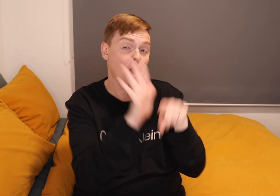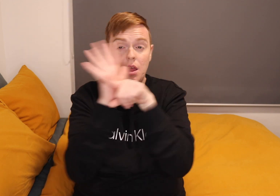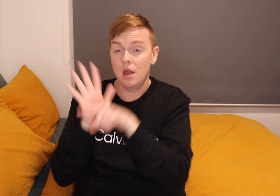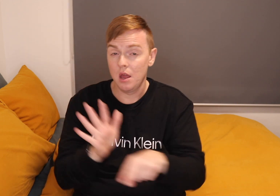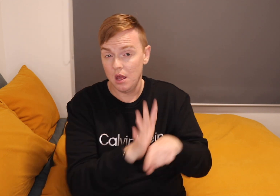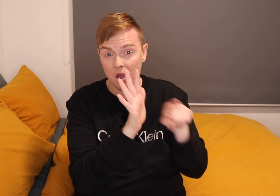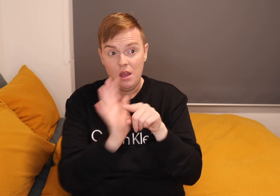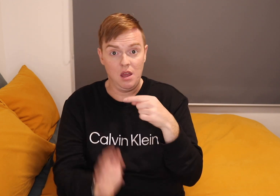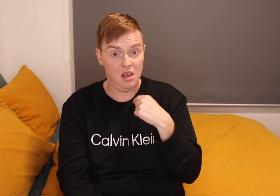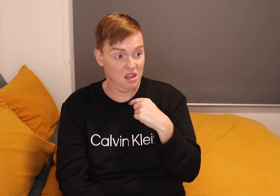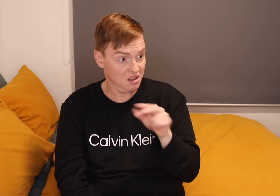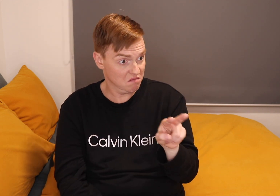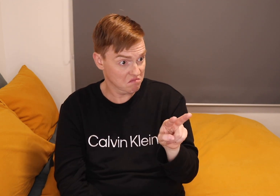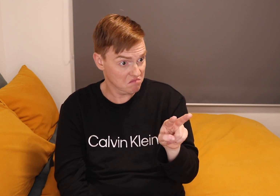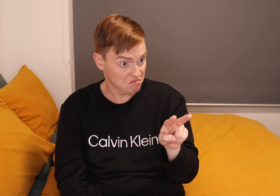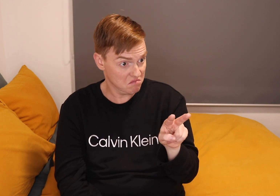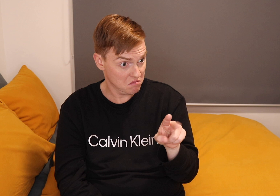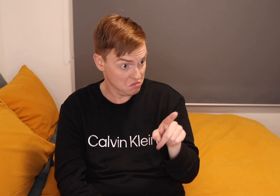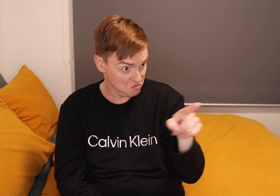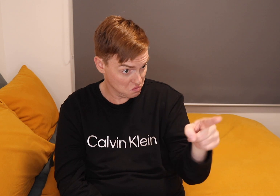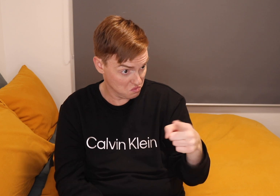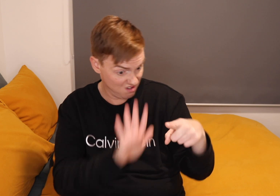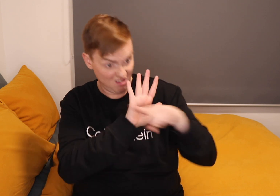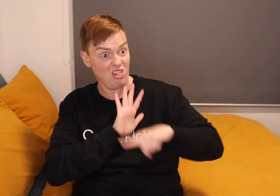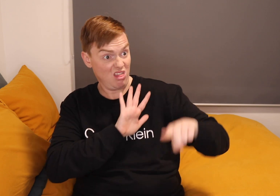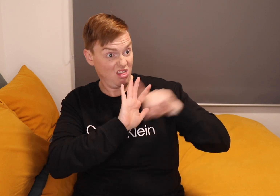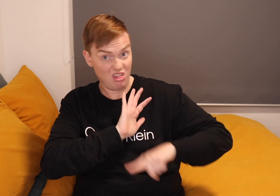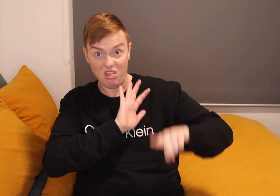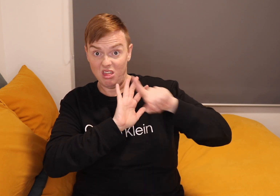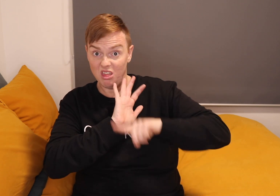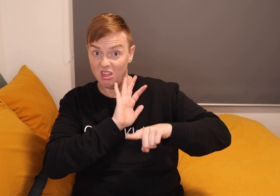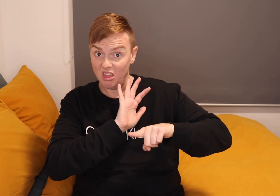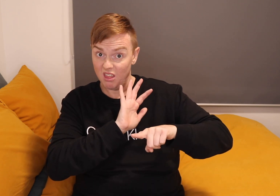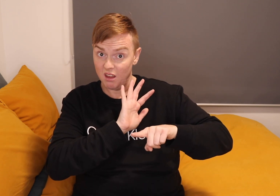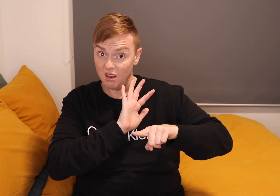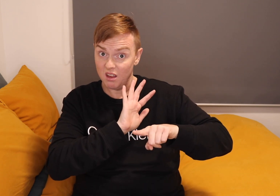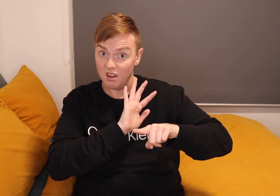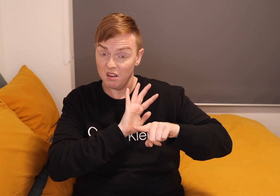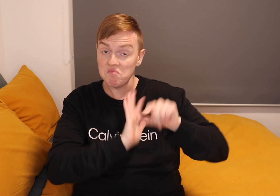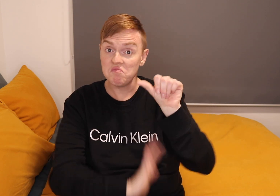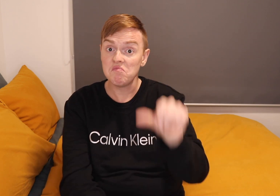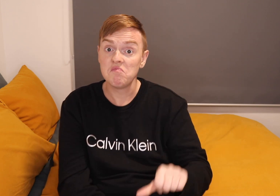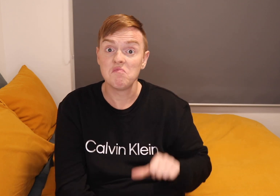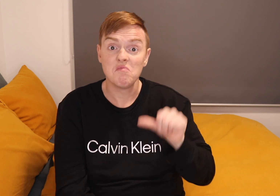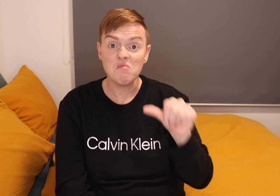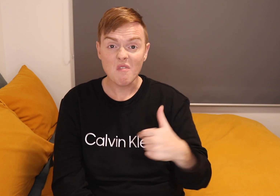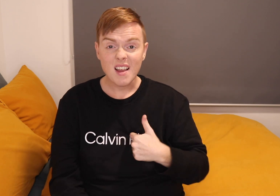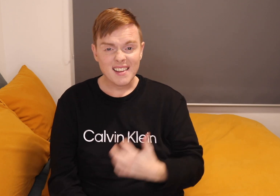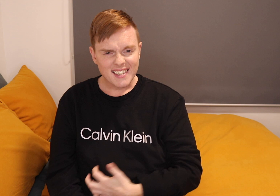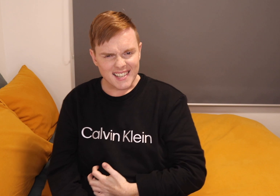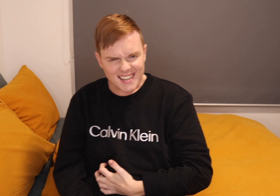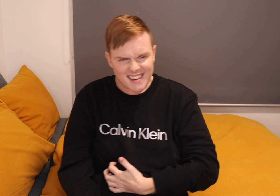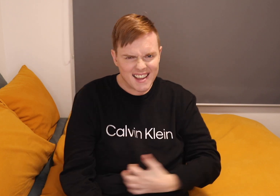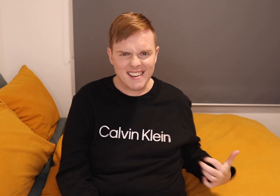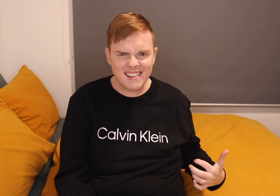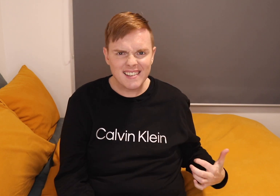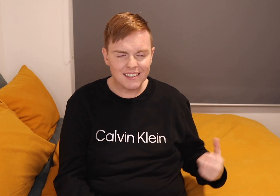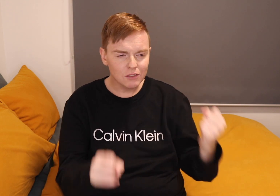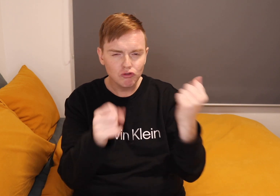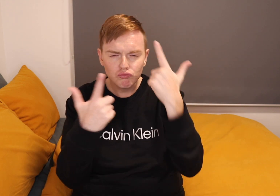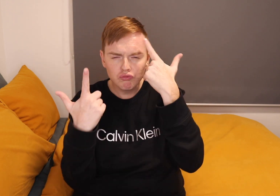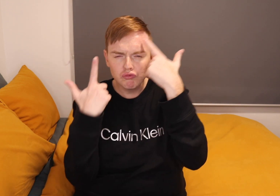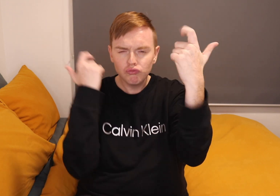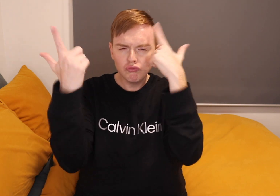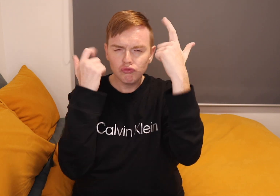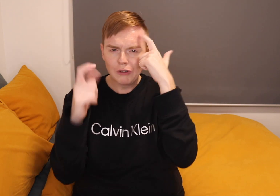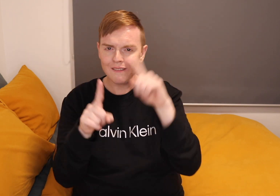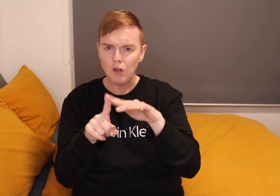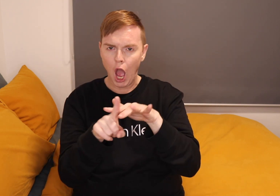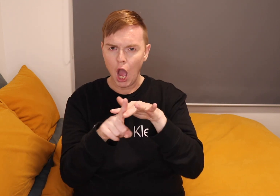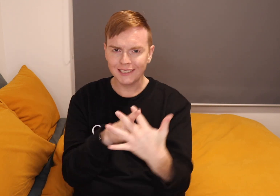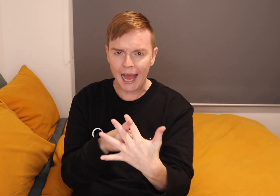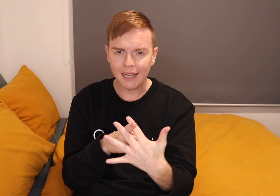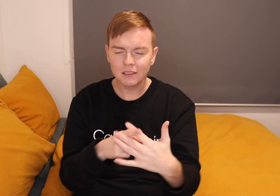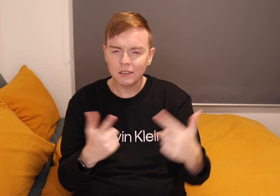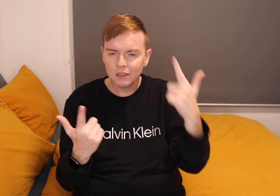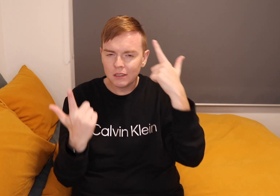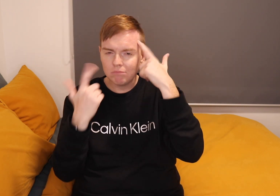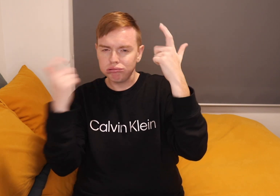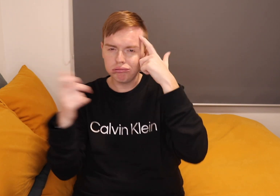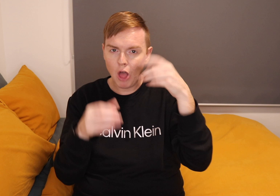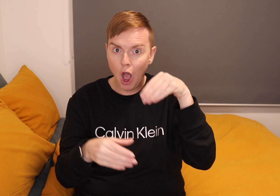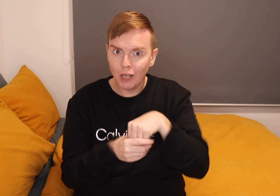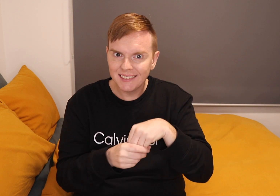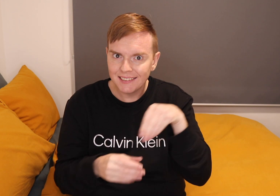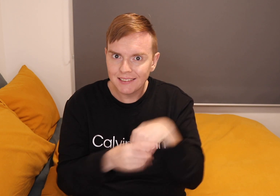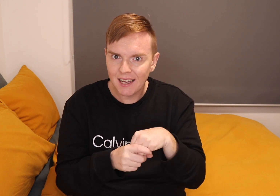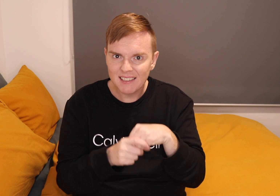I looked at the negative comments toward me. I stood my both feet on the ground and create creative context and contents,